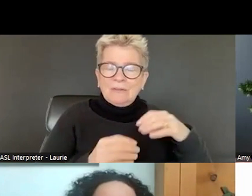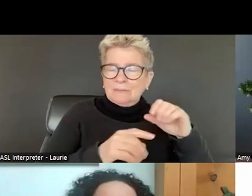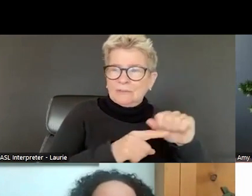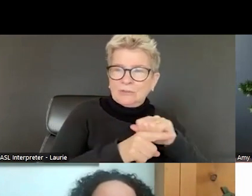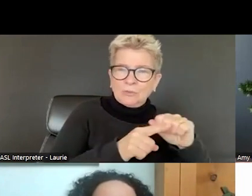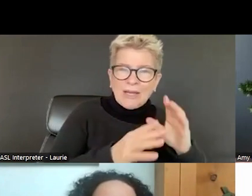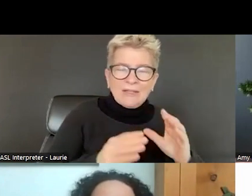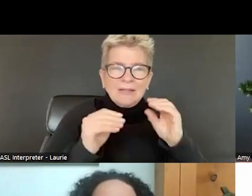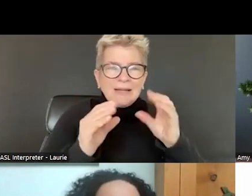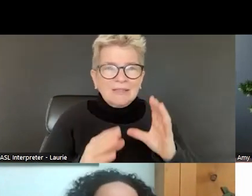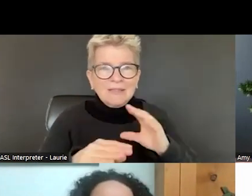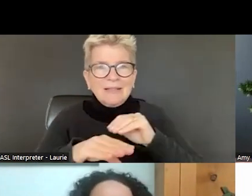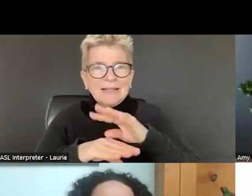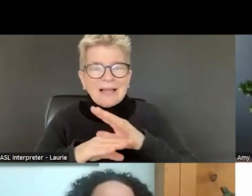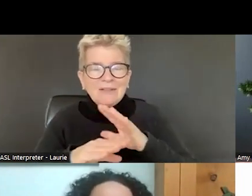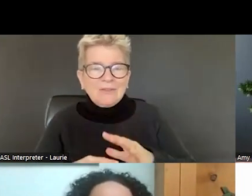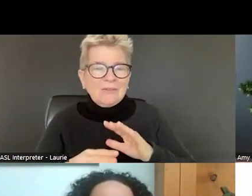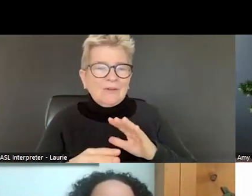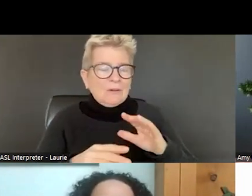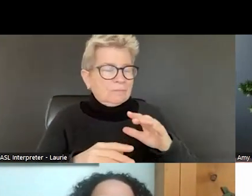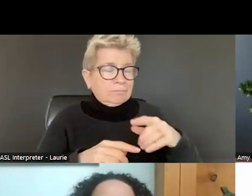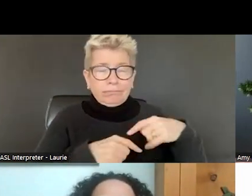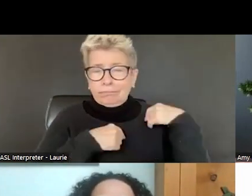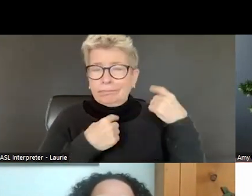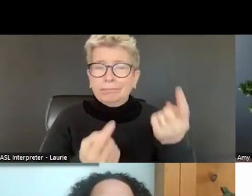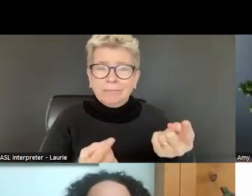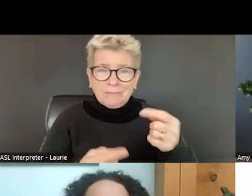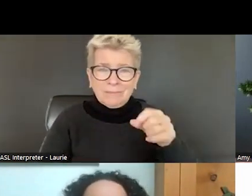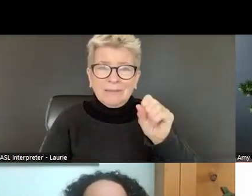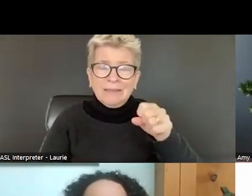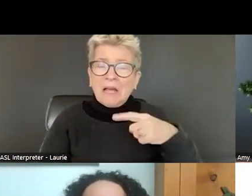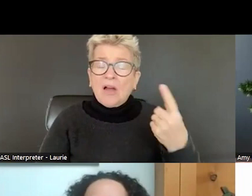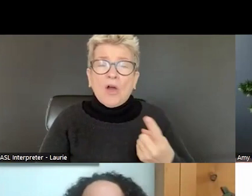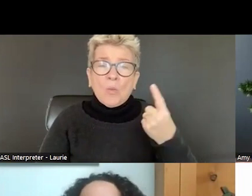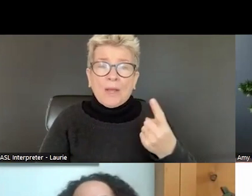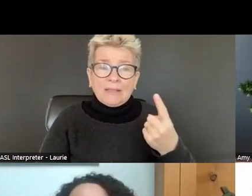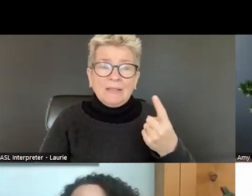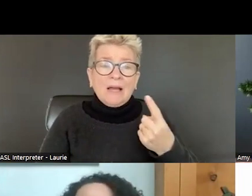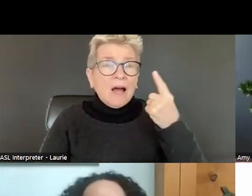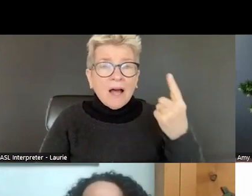and a counselor for all of my career; and I have always, always incorporated some kind